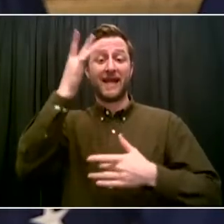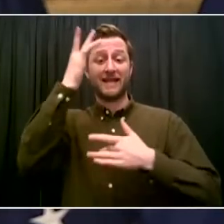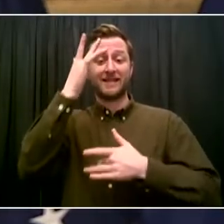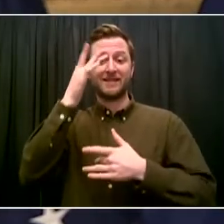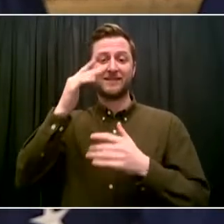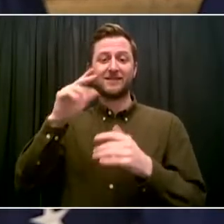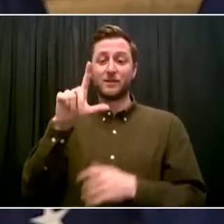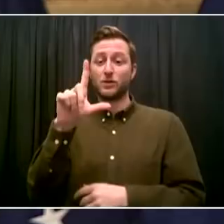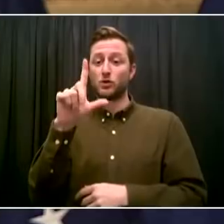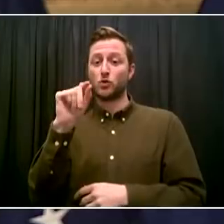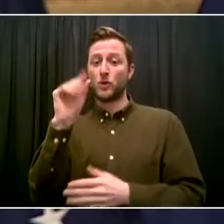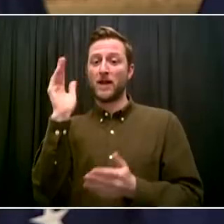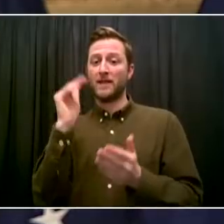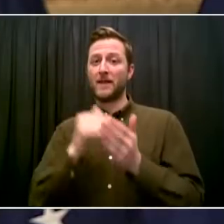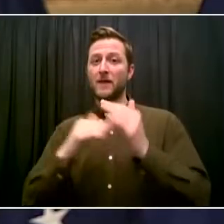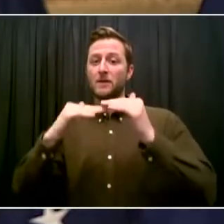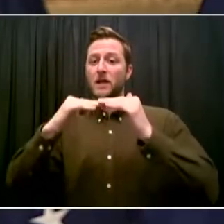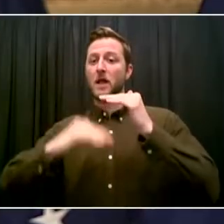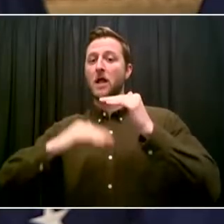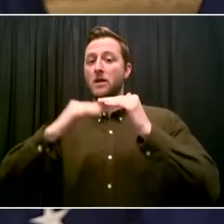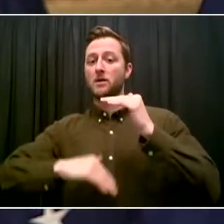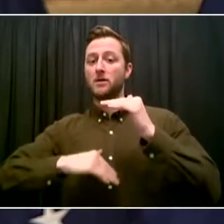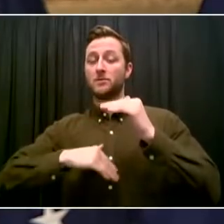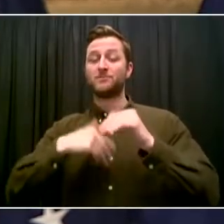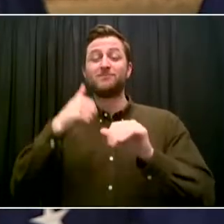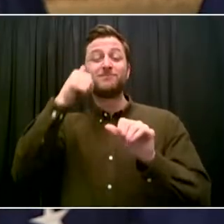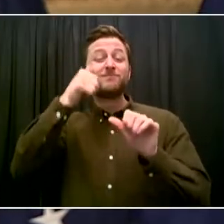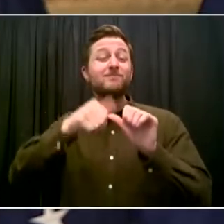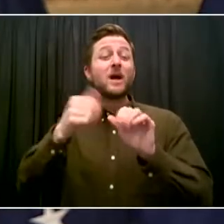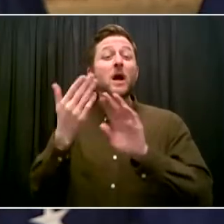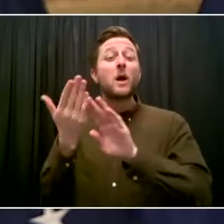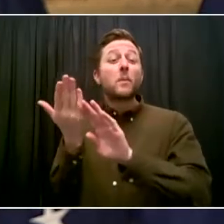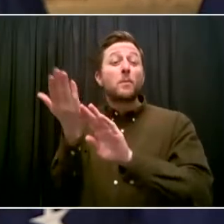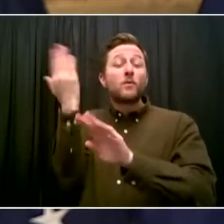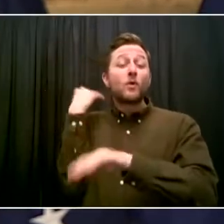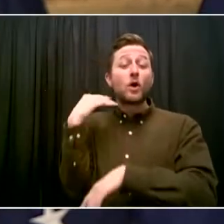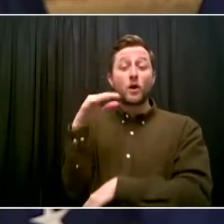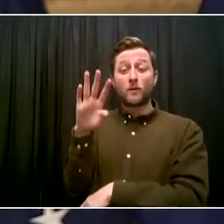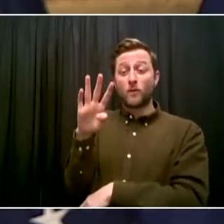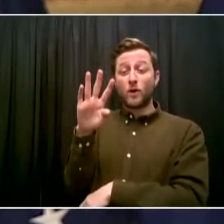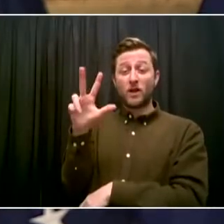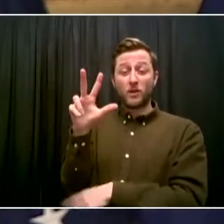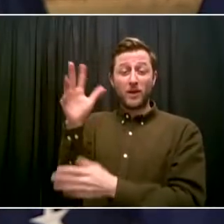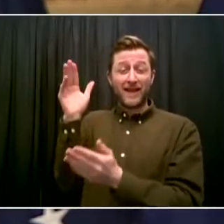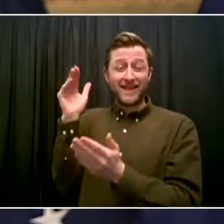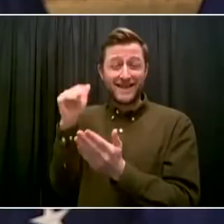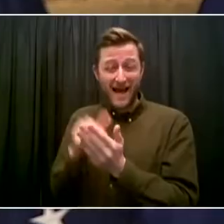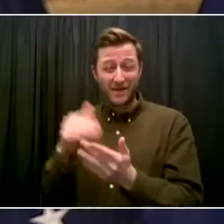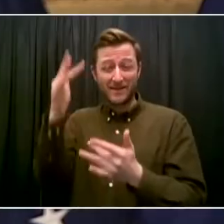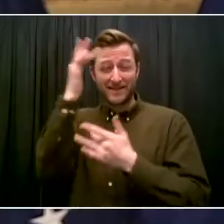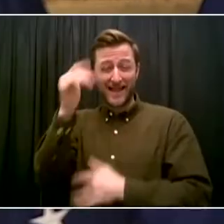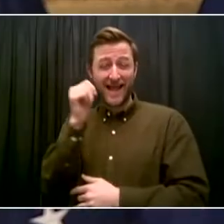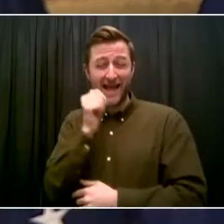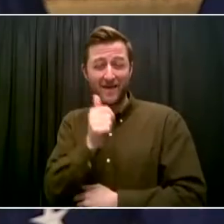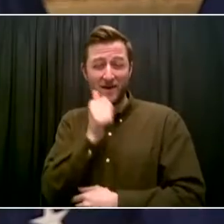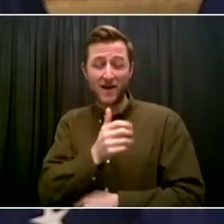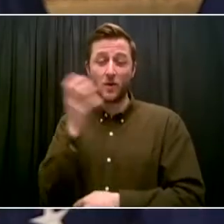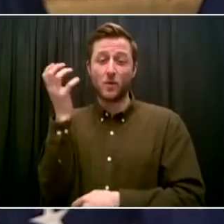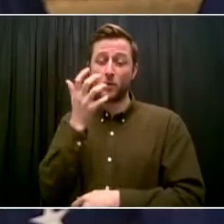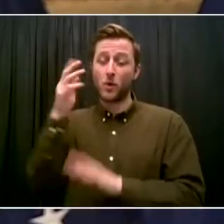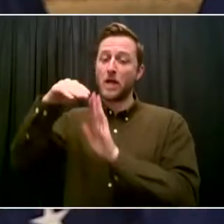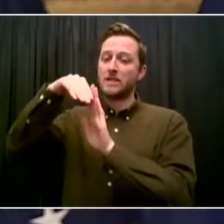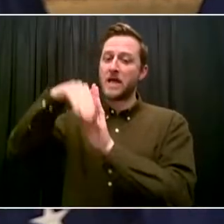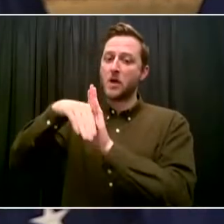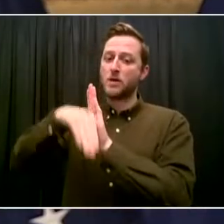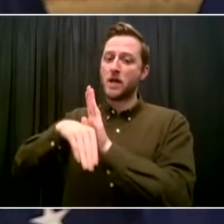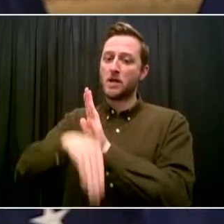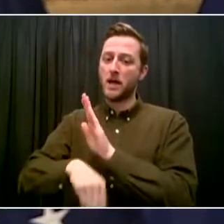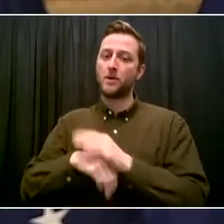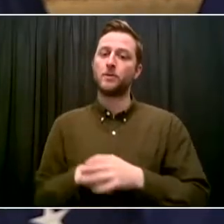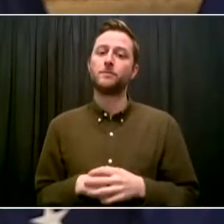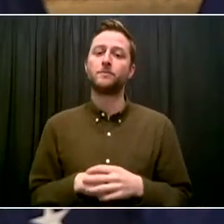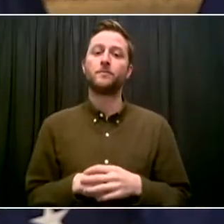DAILY NEW CASES IS UNDER 20,000.